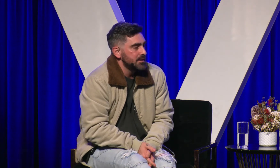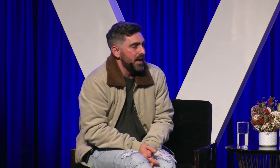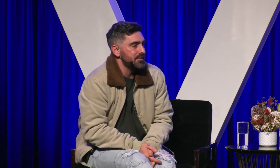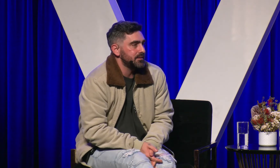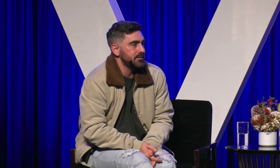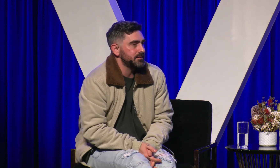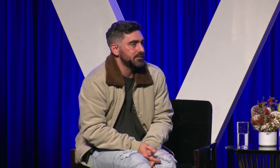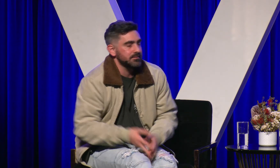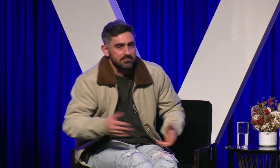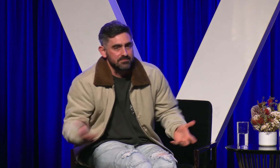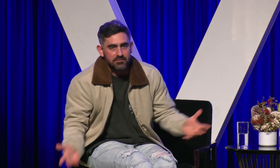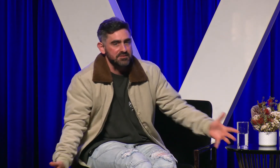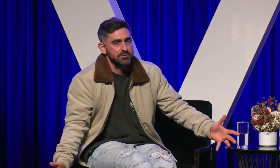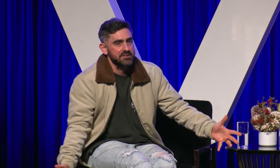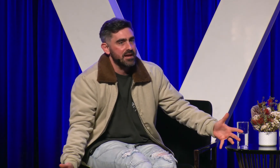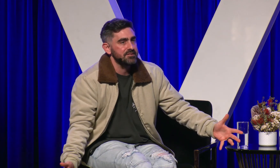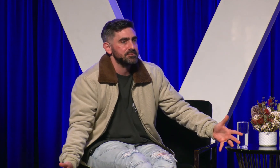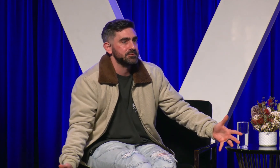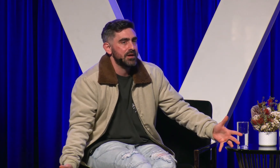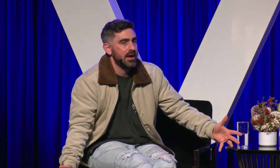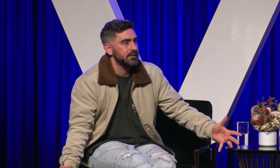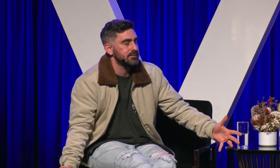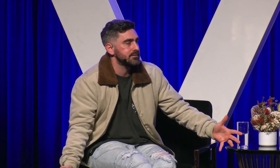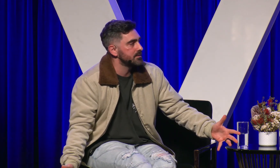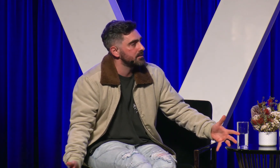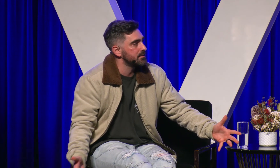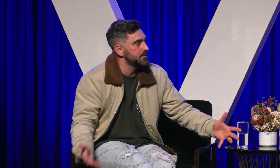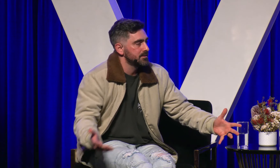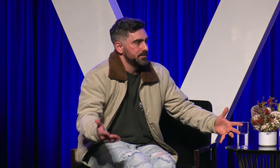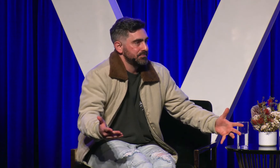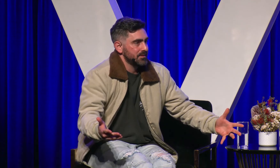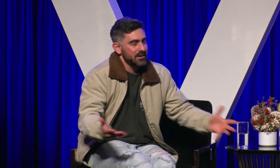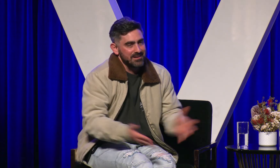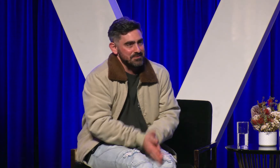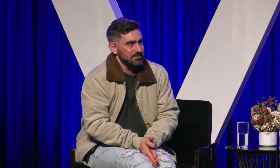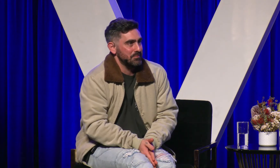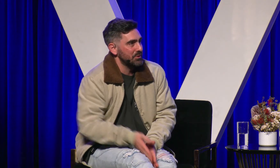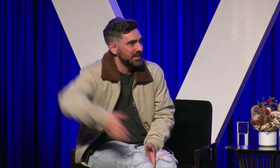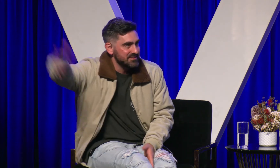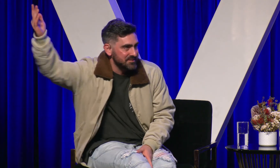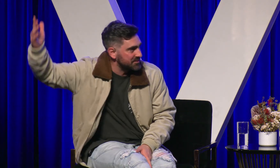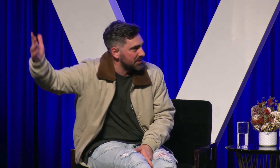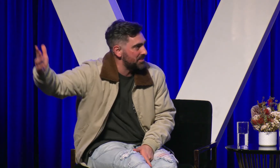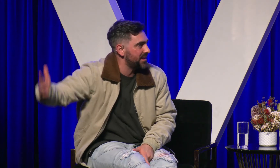And then the festival gets cancelled and the booking agent still get paid,